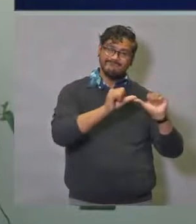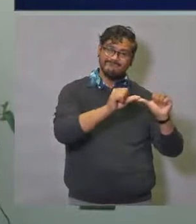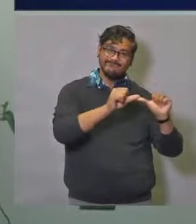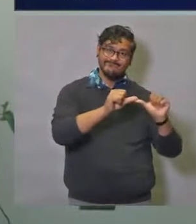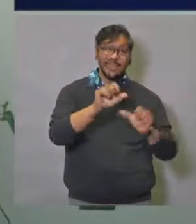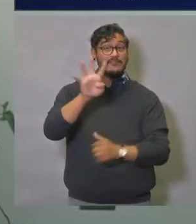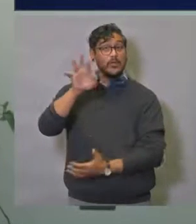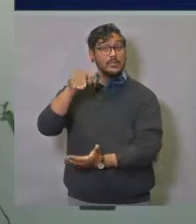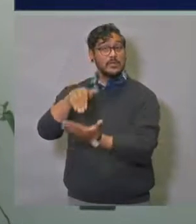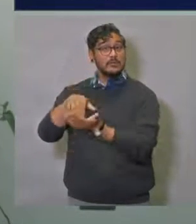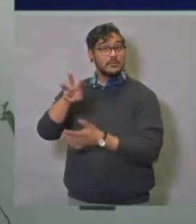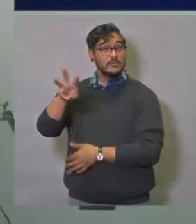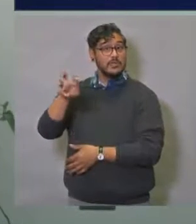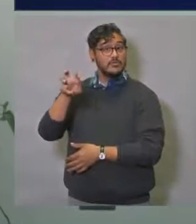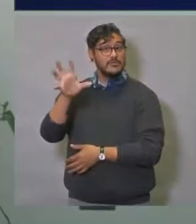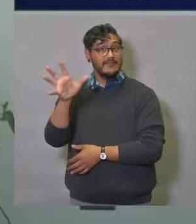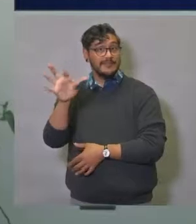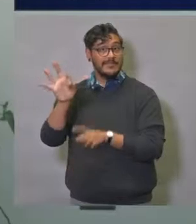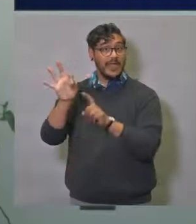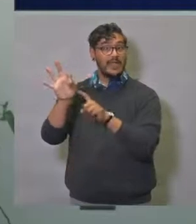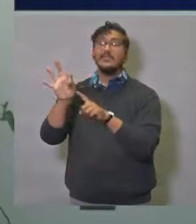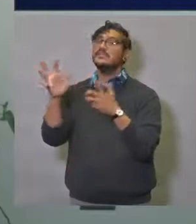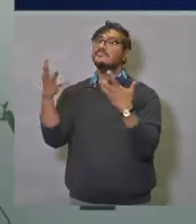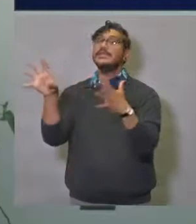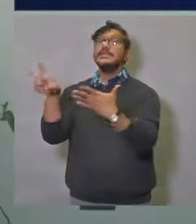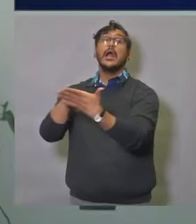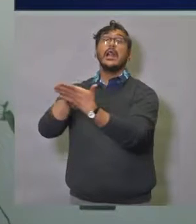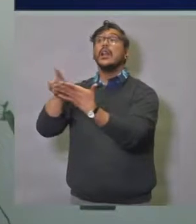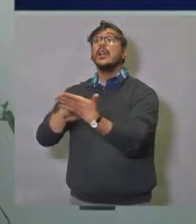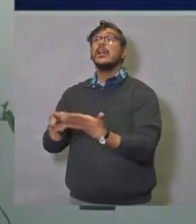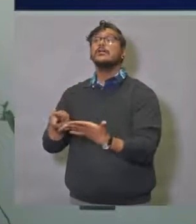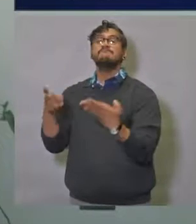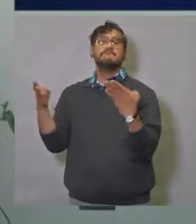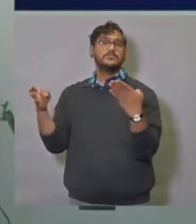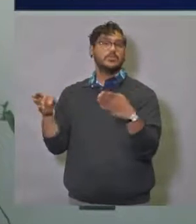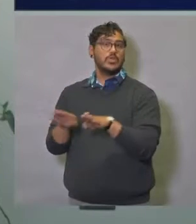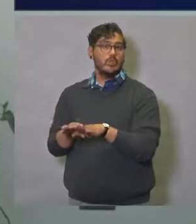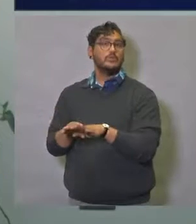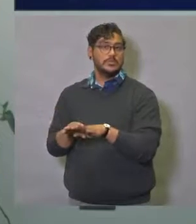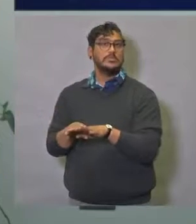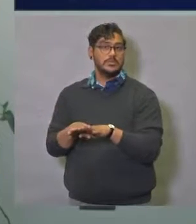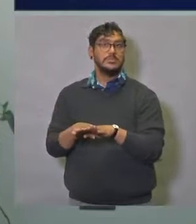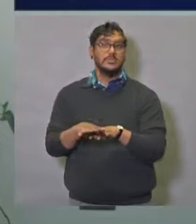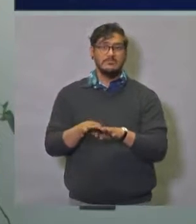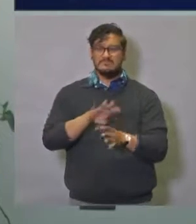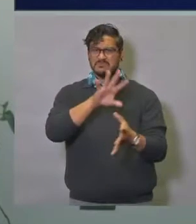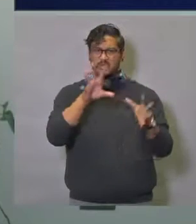OUTBREAK INVESTIGATIONS. THERE'S 4659 CLOSED